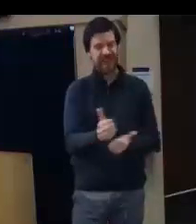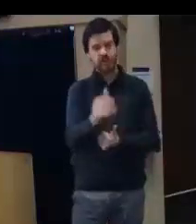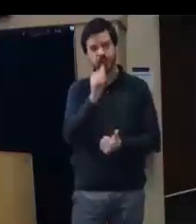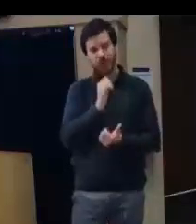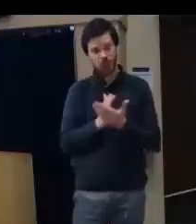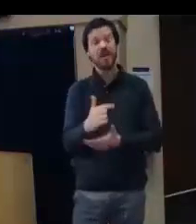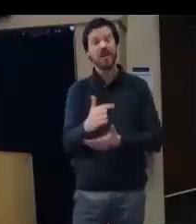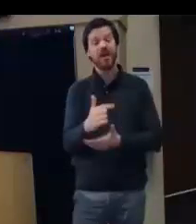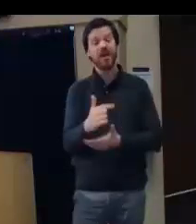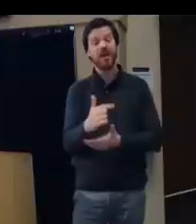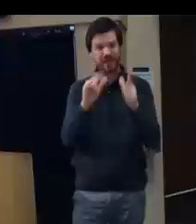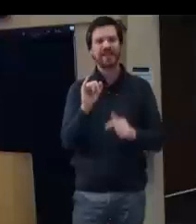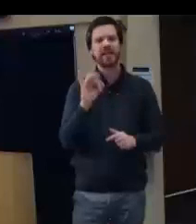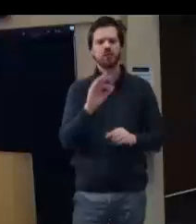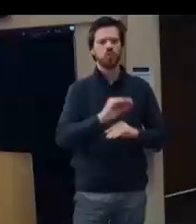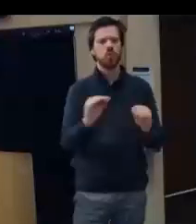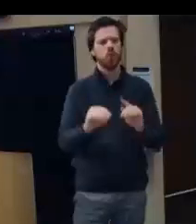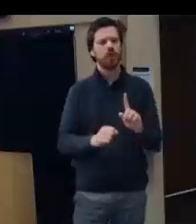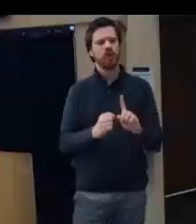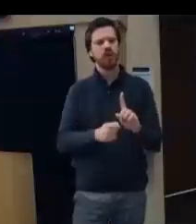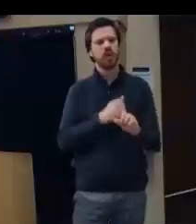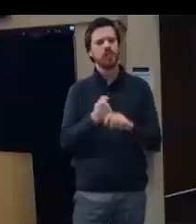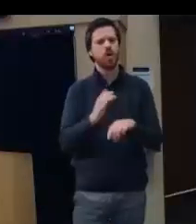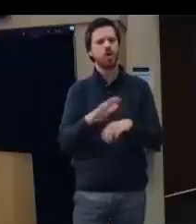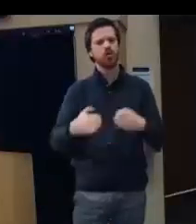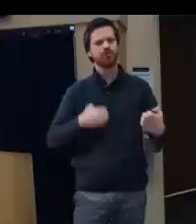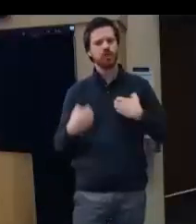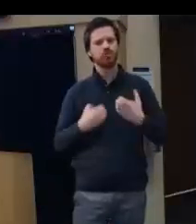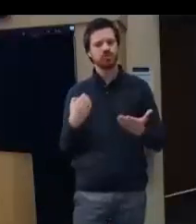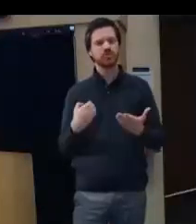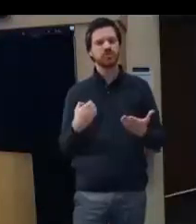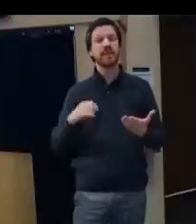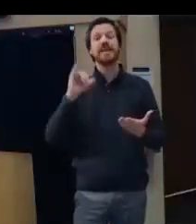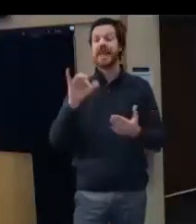be surprised if there wasn't an emotional impact from that and when you give them that feedback you